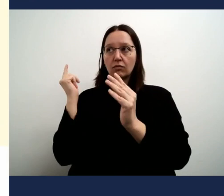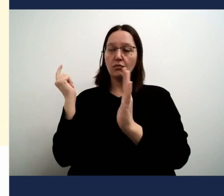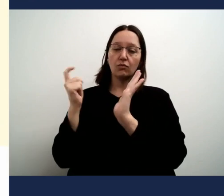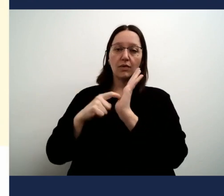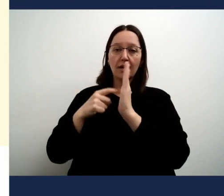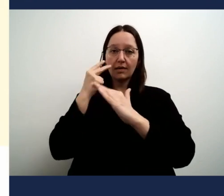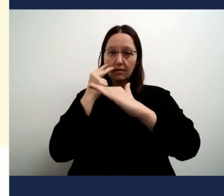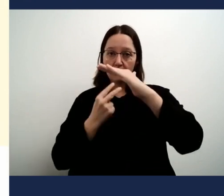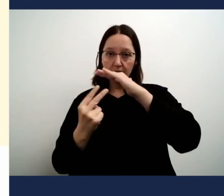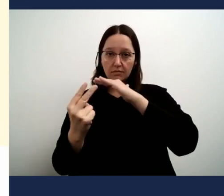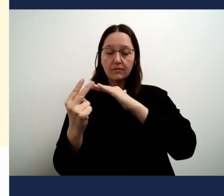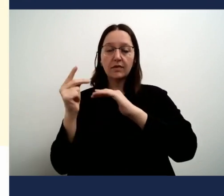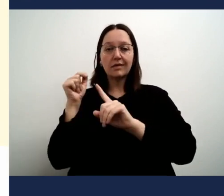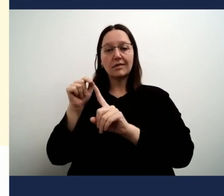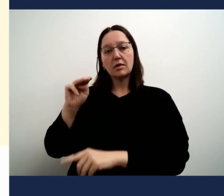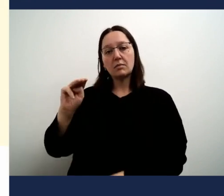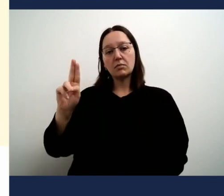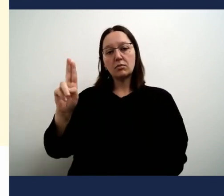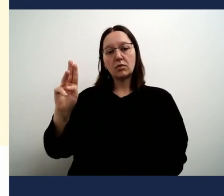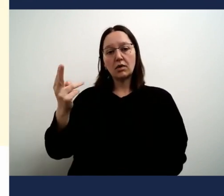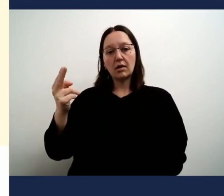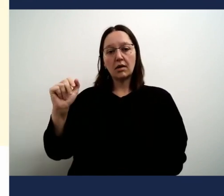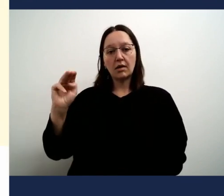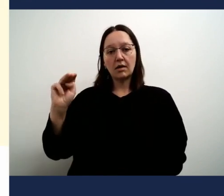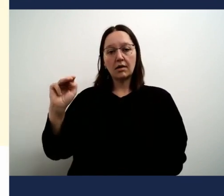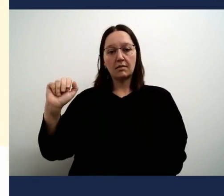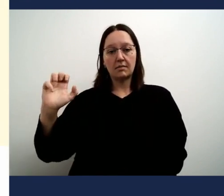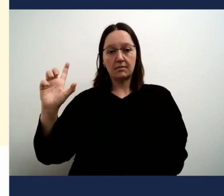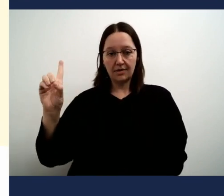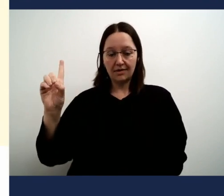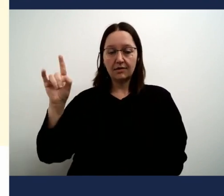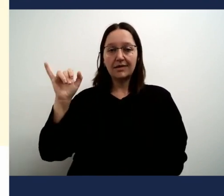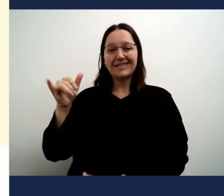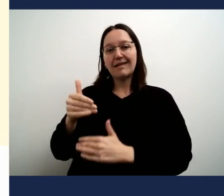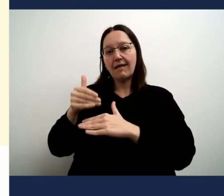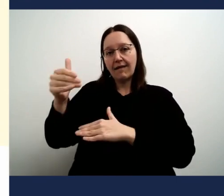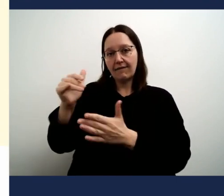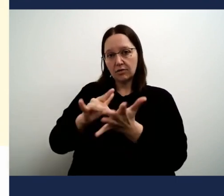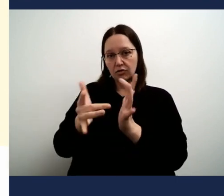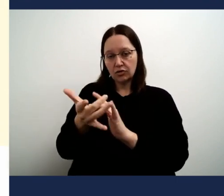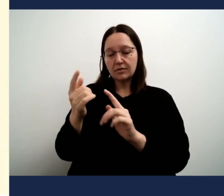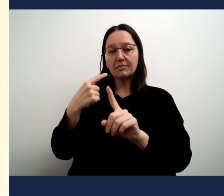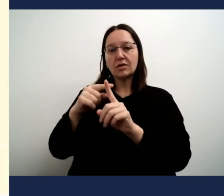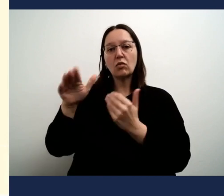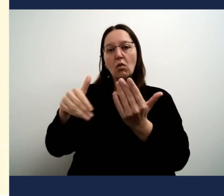Islamophobia and its impact on Muslims and Arabs. Before I get into the discussion on